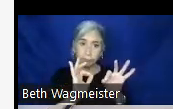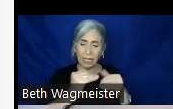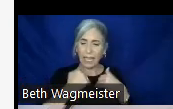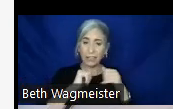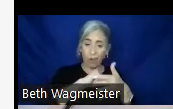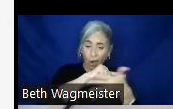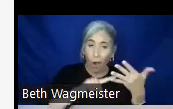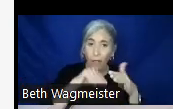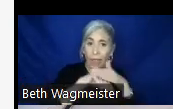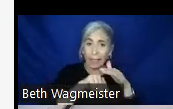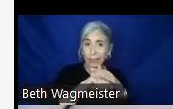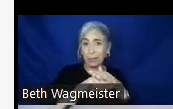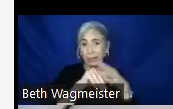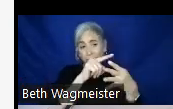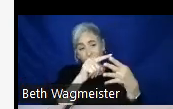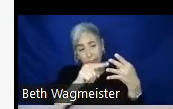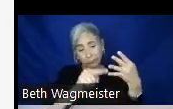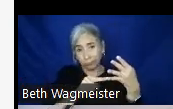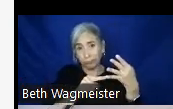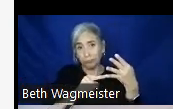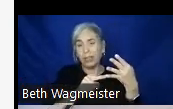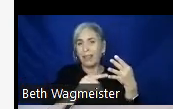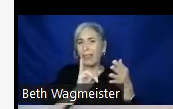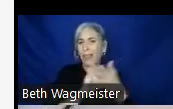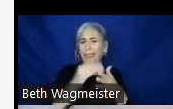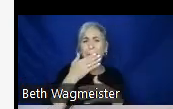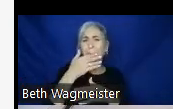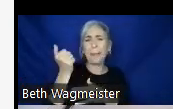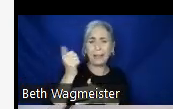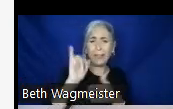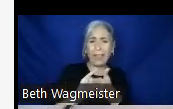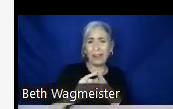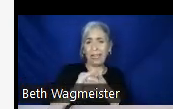accessibility access covered, that is better than every individual website out there,